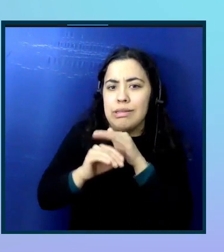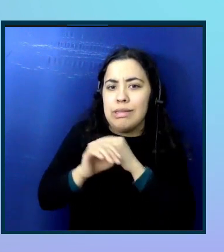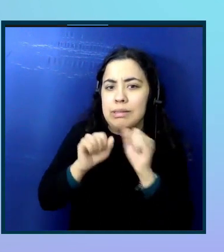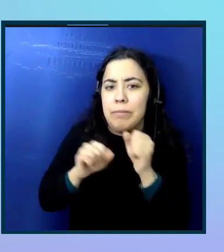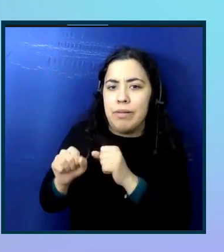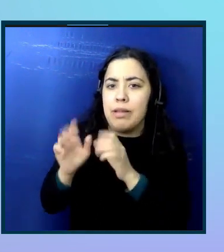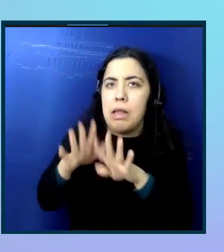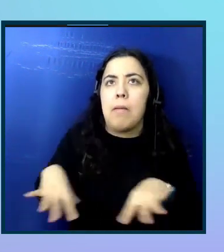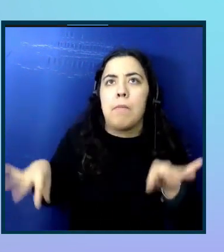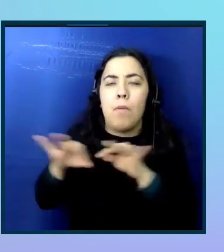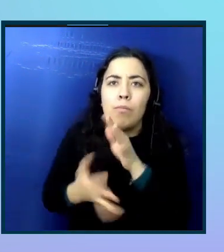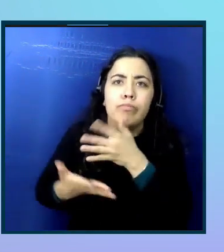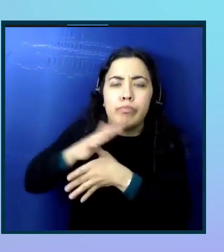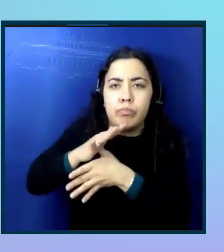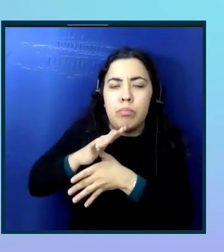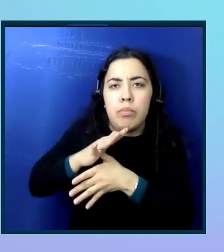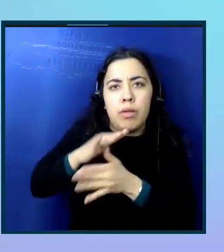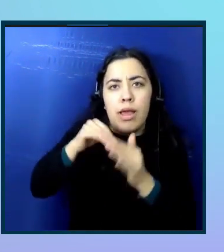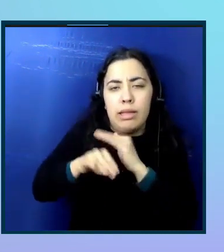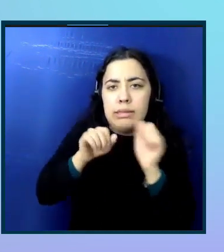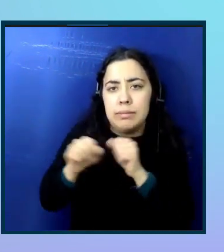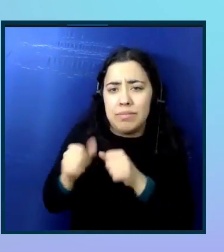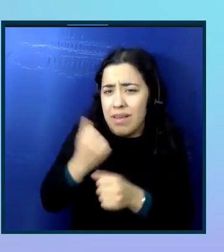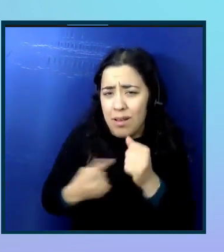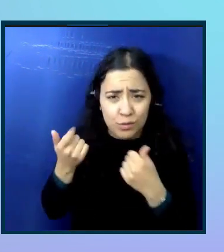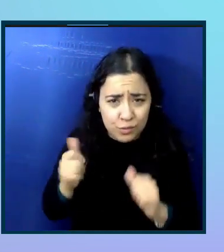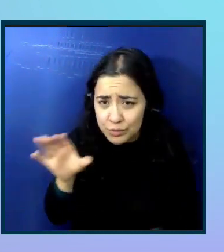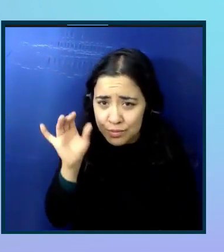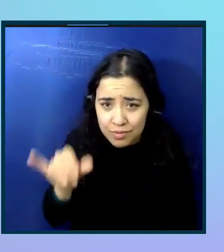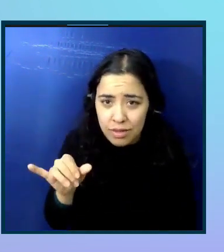of what they do, and the place where they work at,